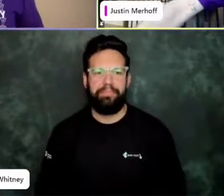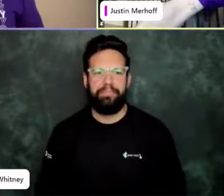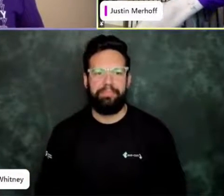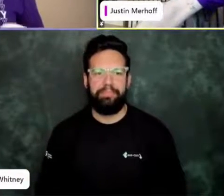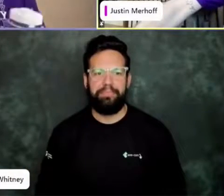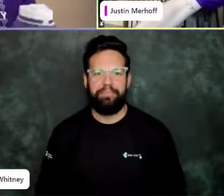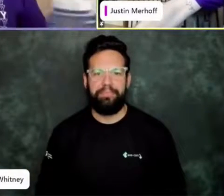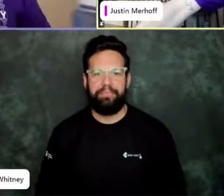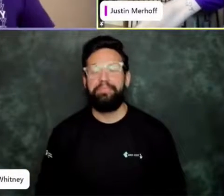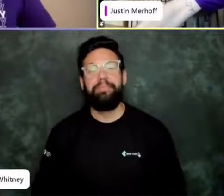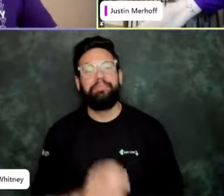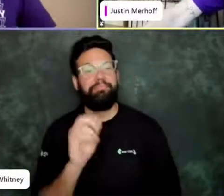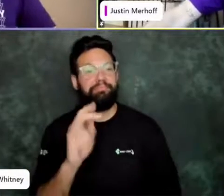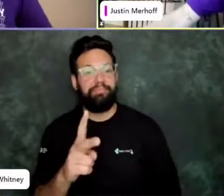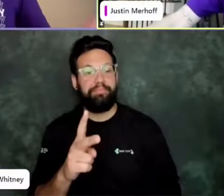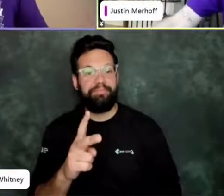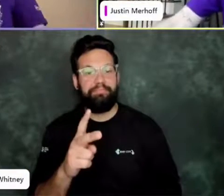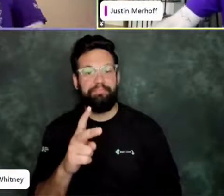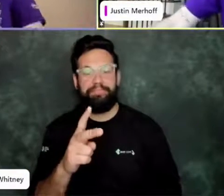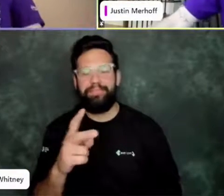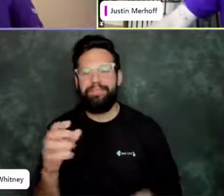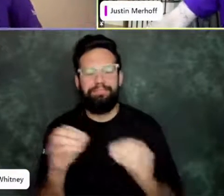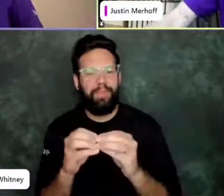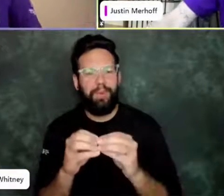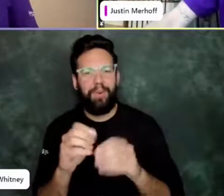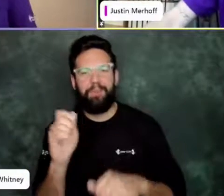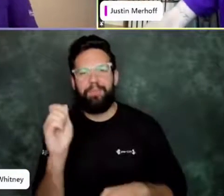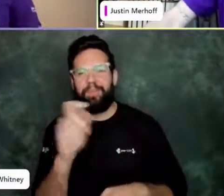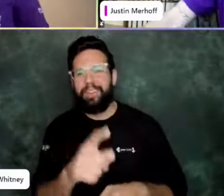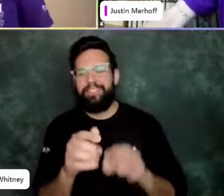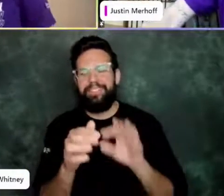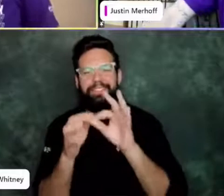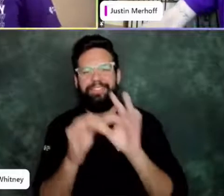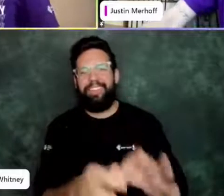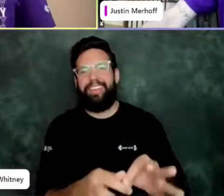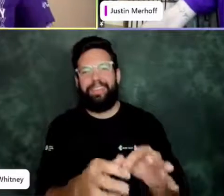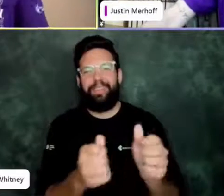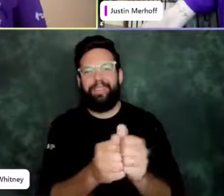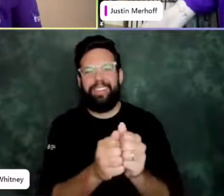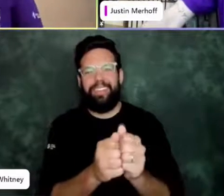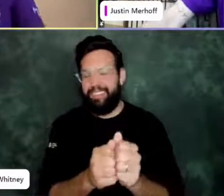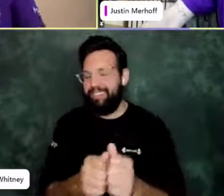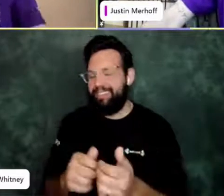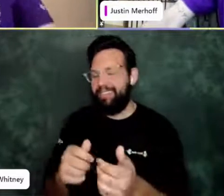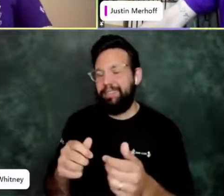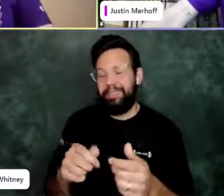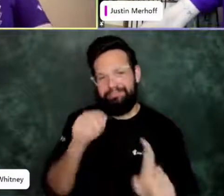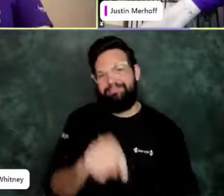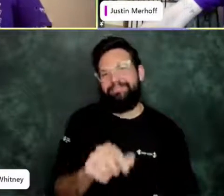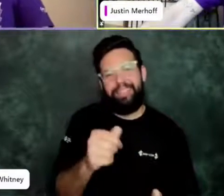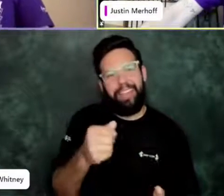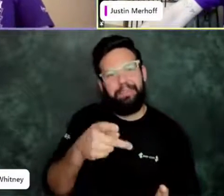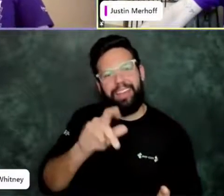All right, let's get some more questions about. Back onto the Watcher. Yeah, back on topic, yeah.